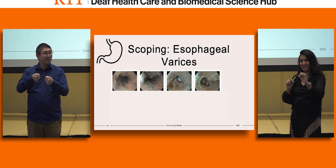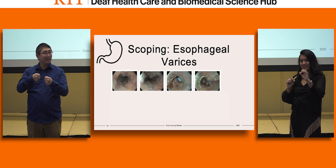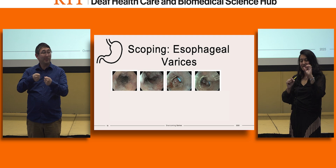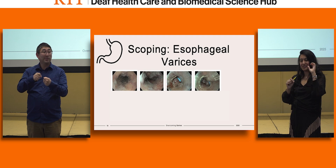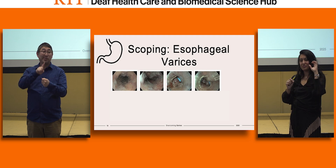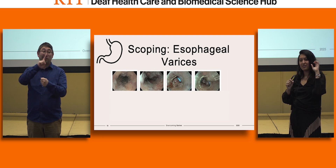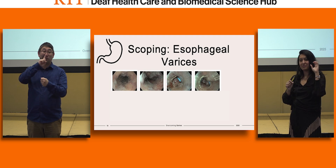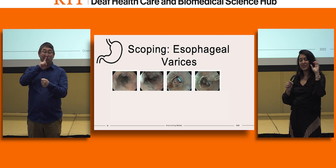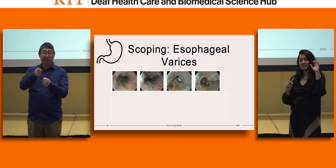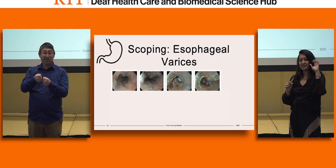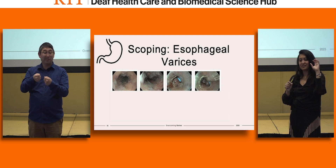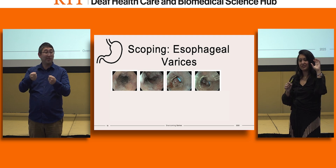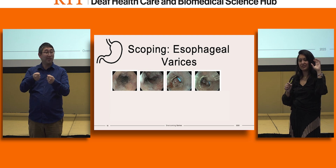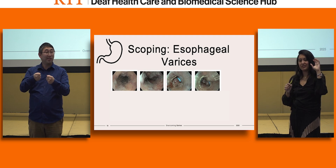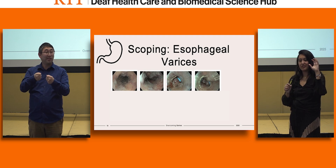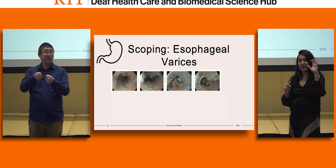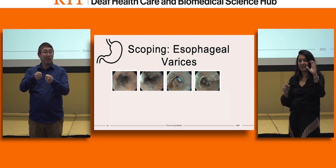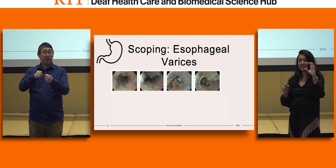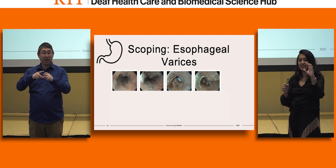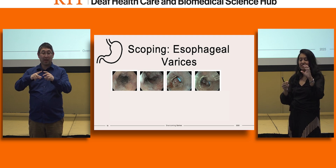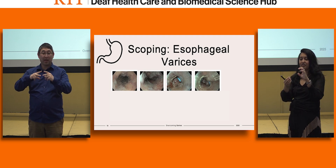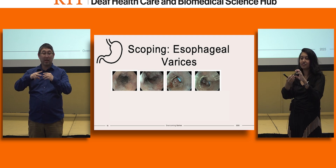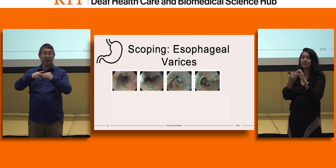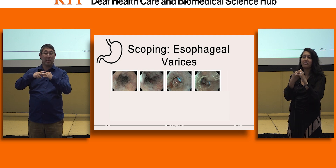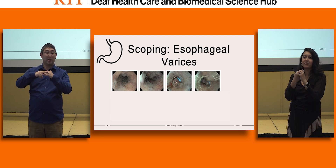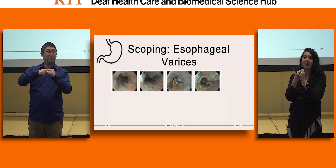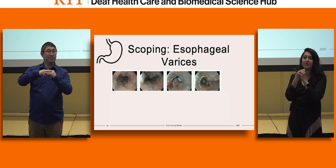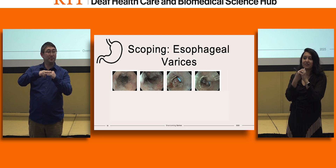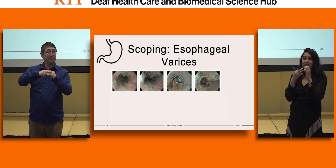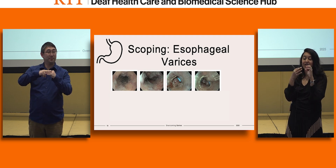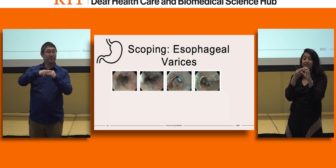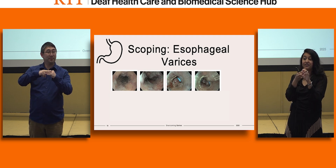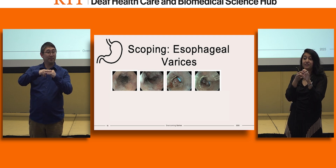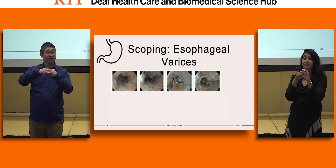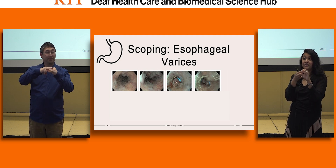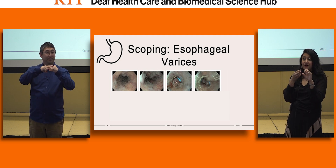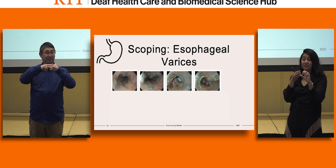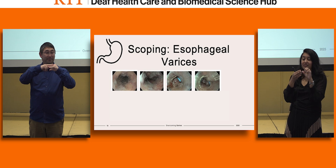and they basically-- I can suction up that esophageal varix